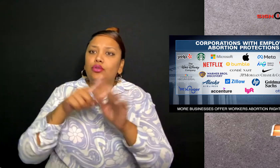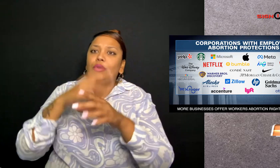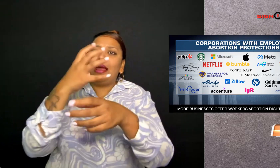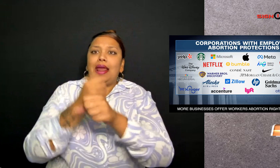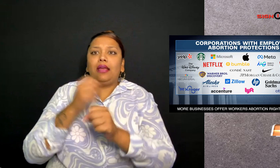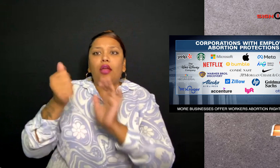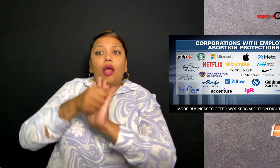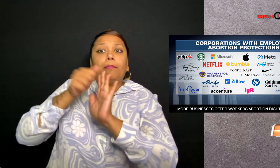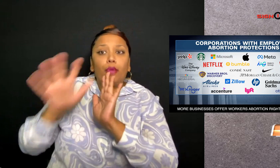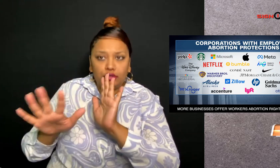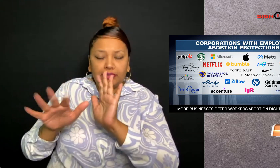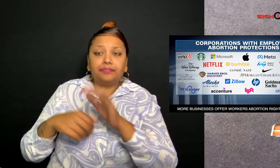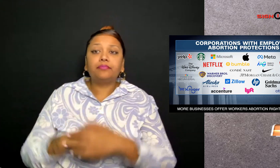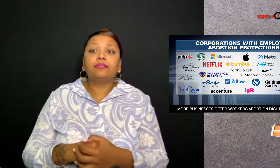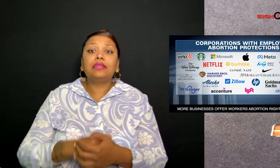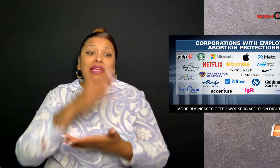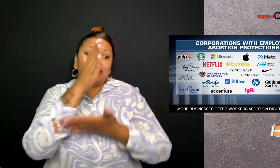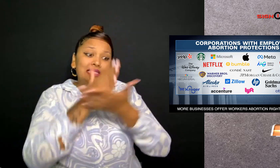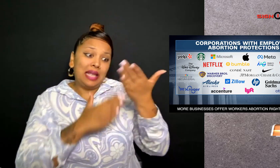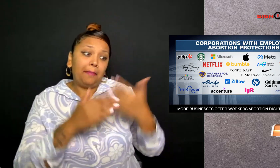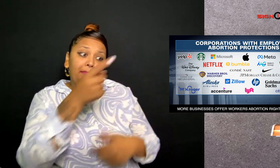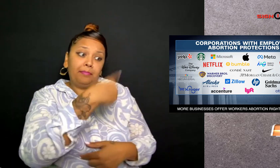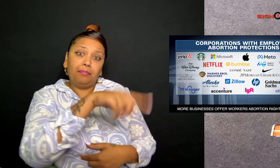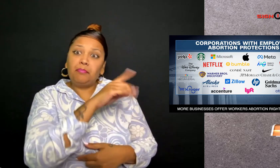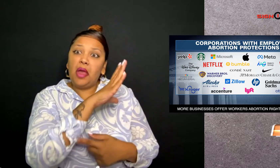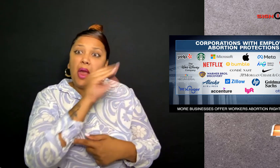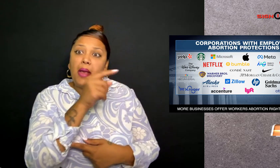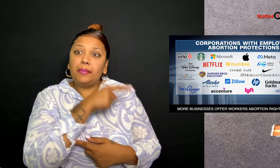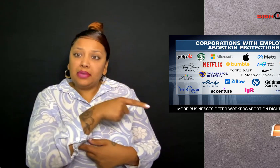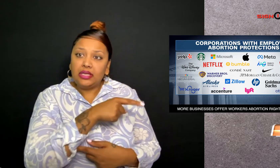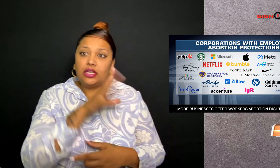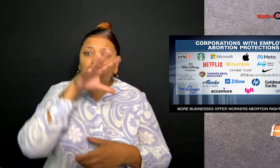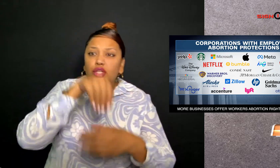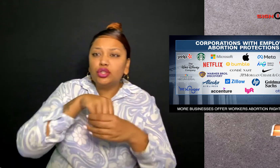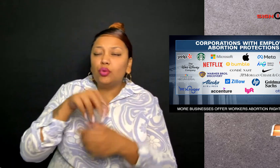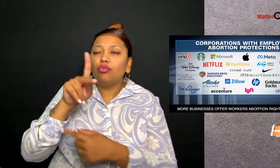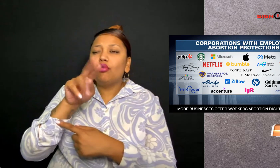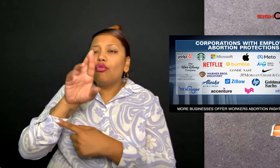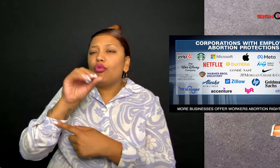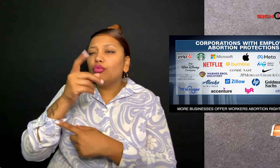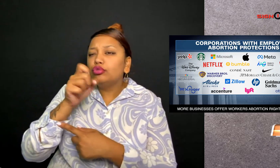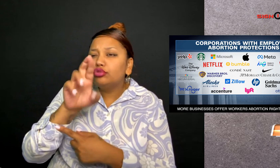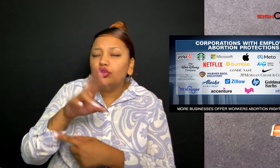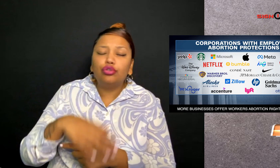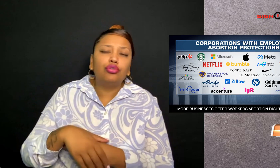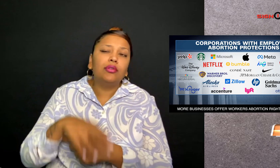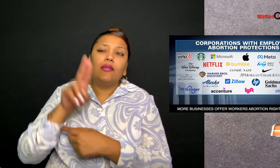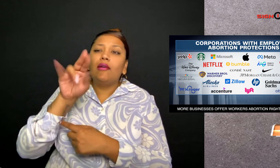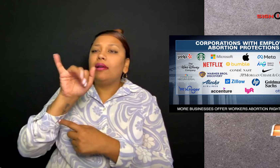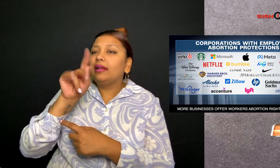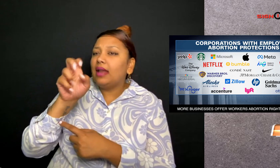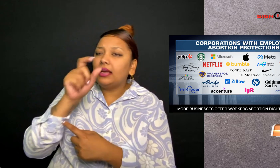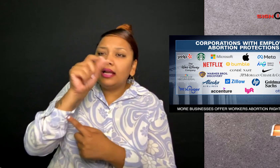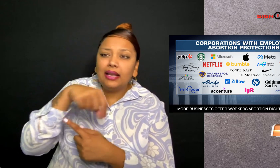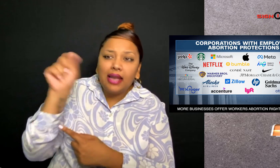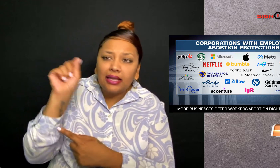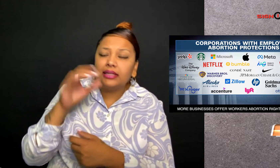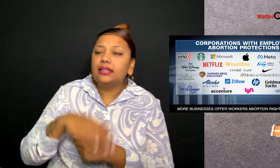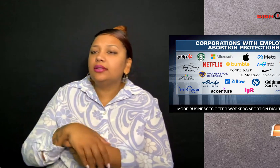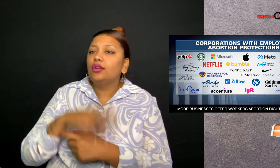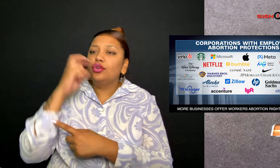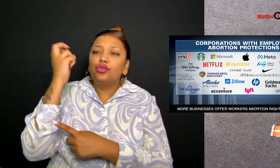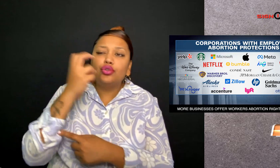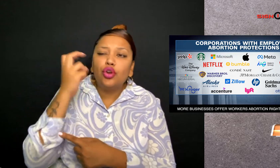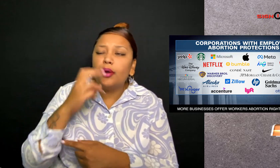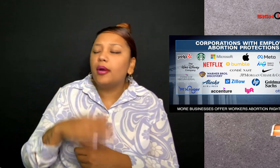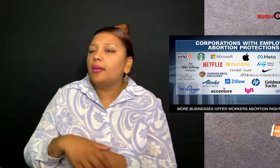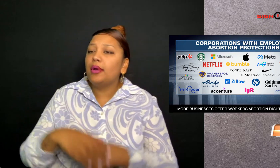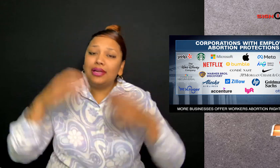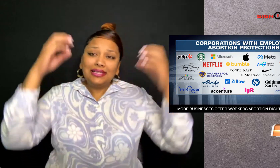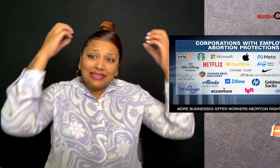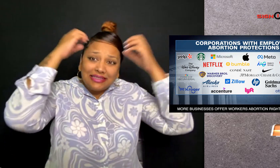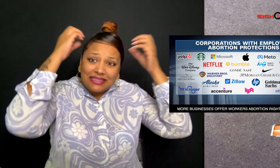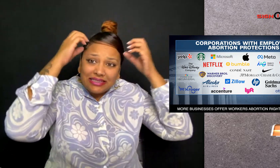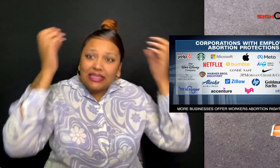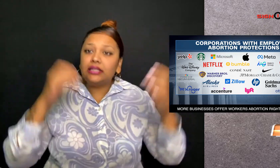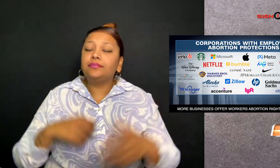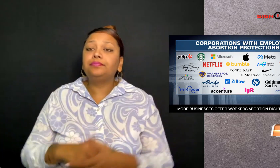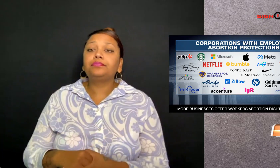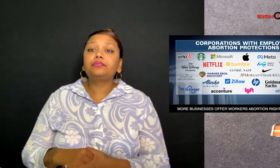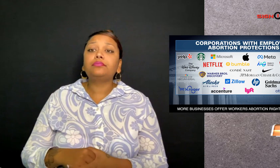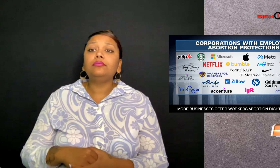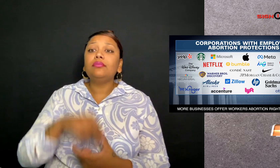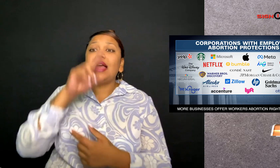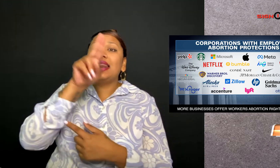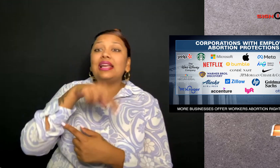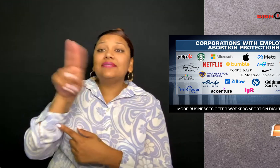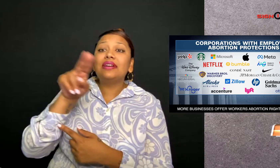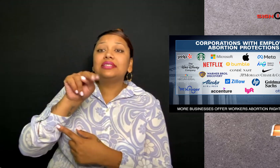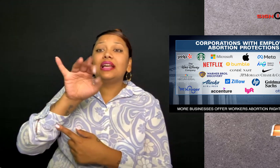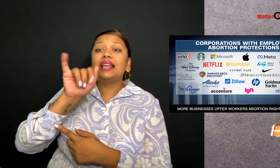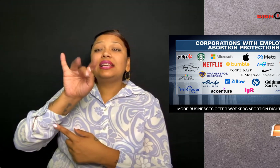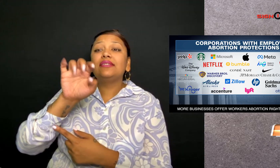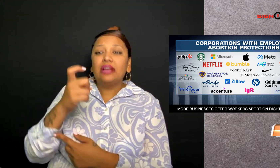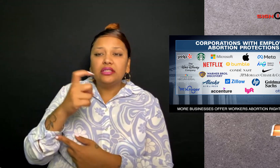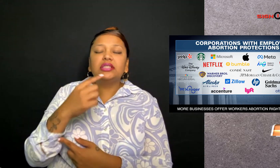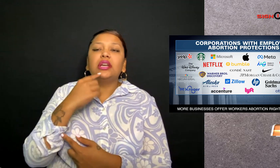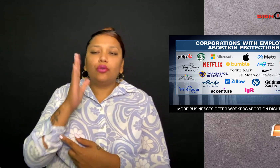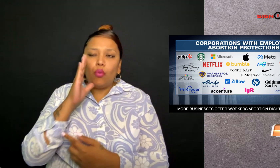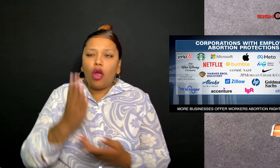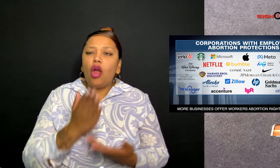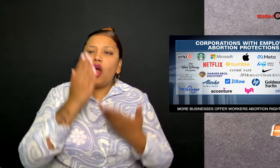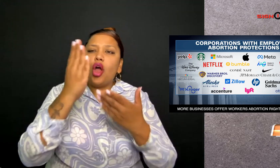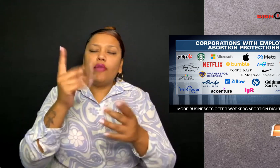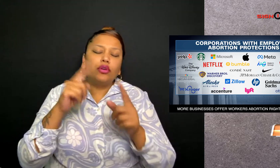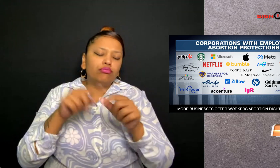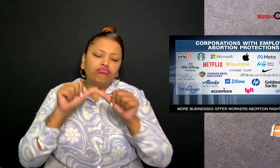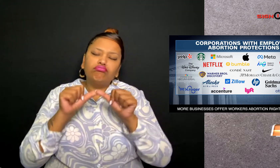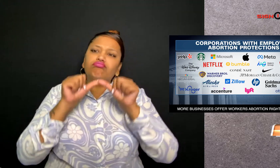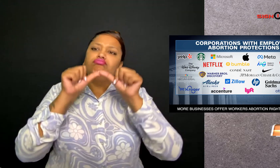procedure some of those companies include Kroger Nike Uber and Walt Disney Company Netflix